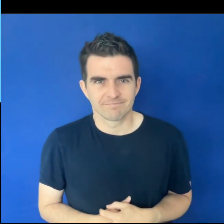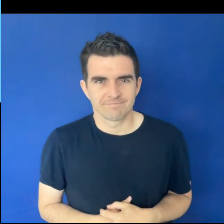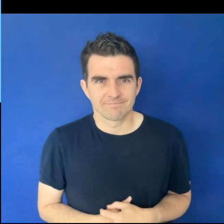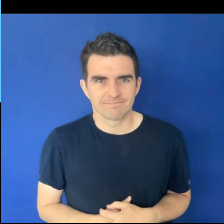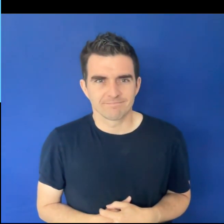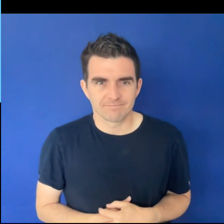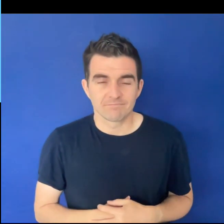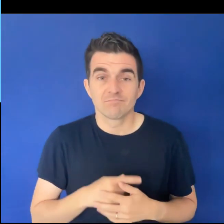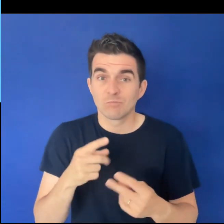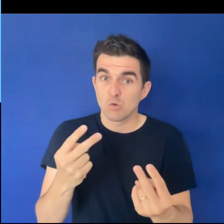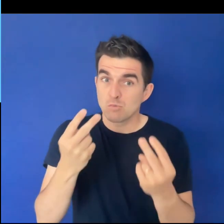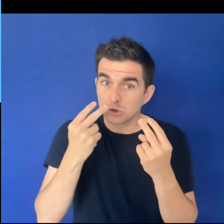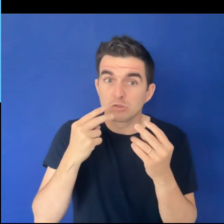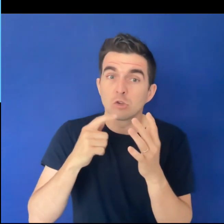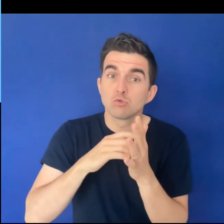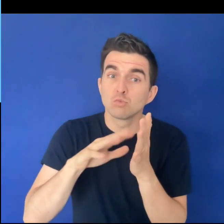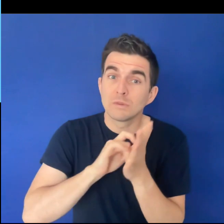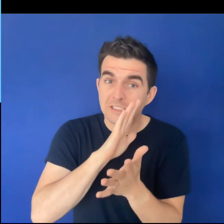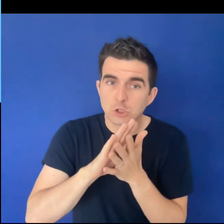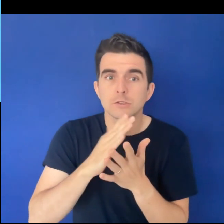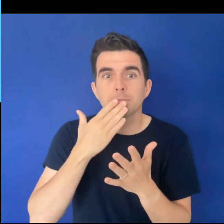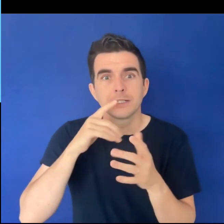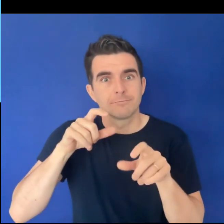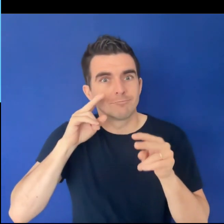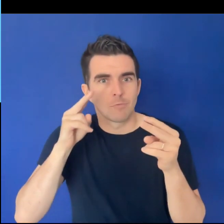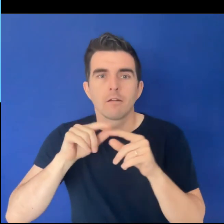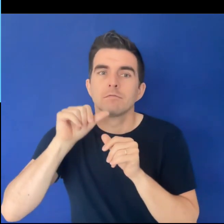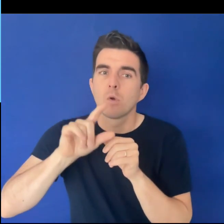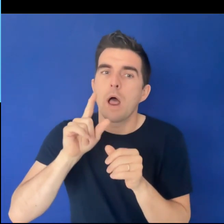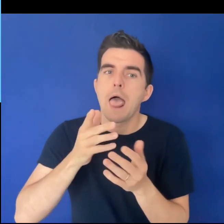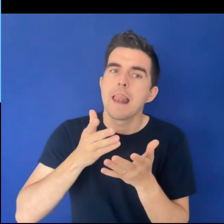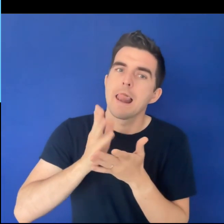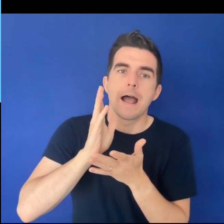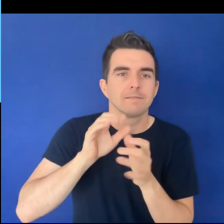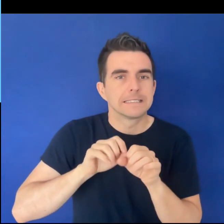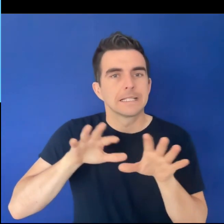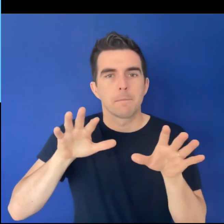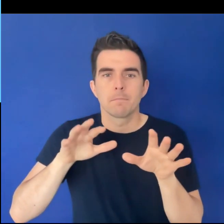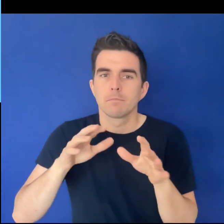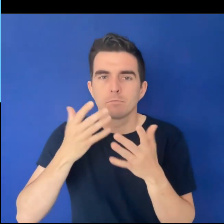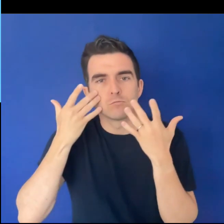If you’re watching on Twitch, stay tuned for a livestream showcasing demos for Fishbowl,